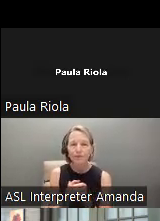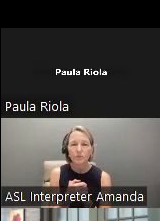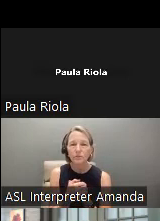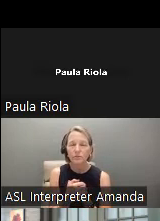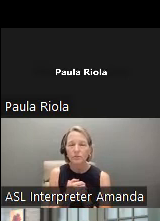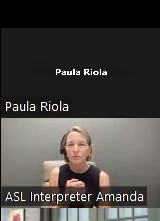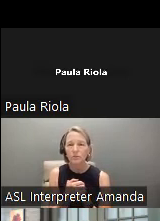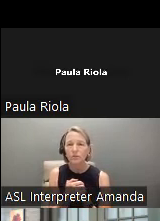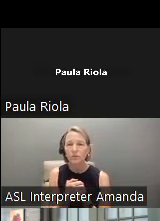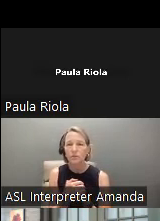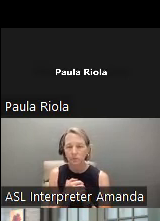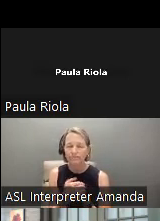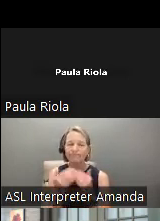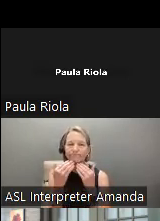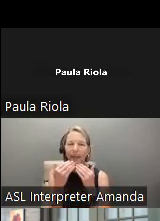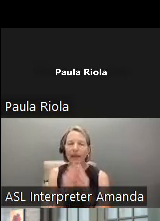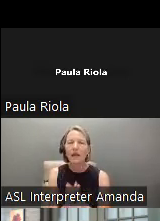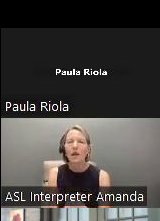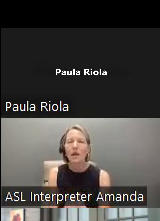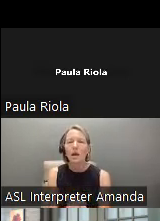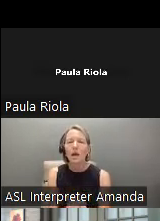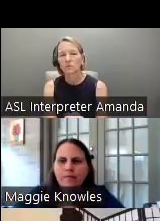great thank you um we have our first question so